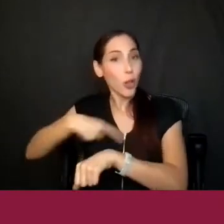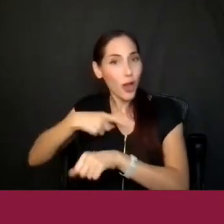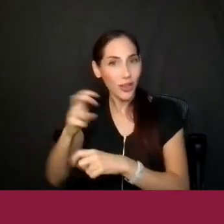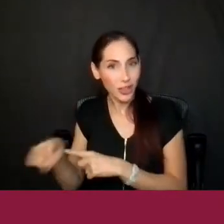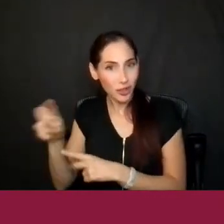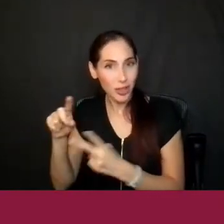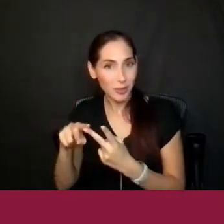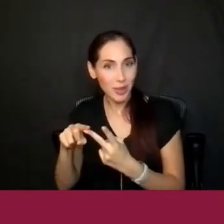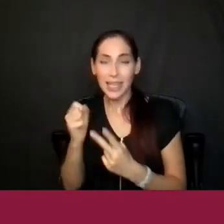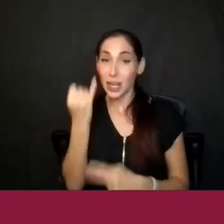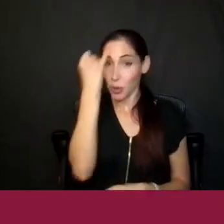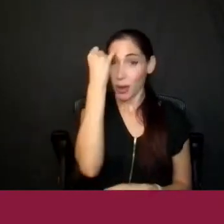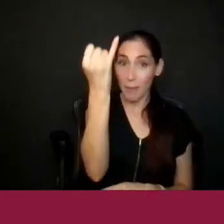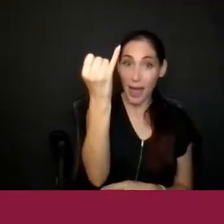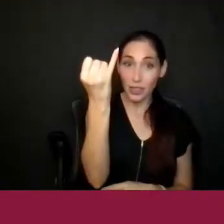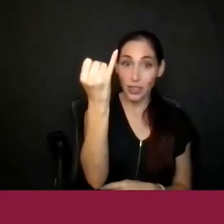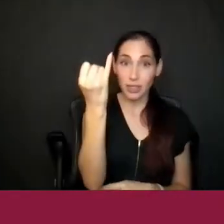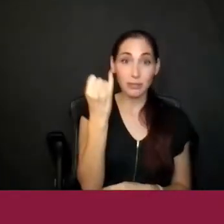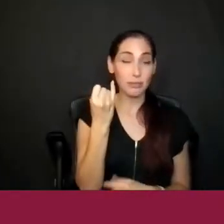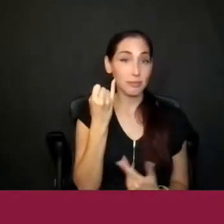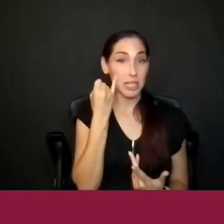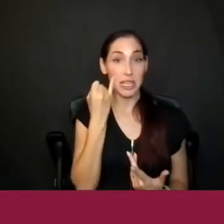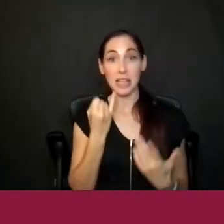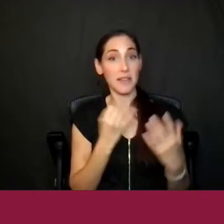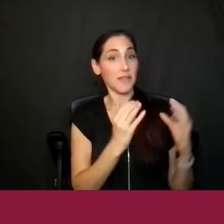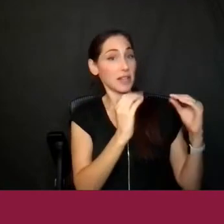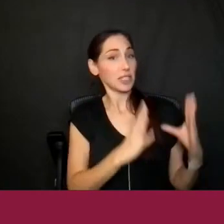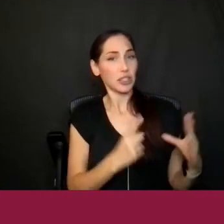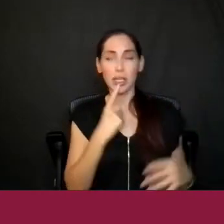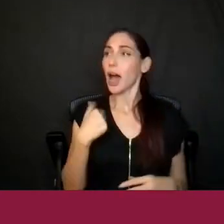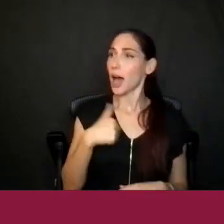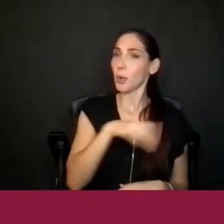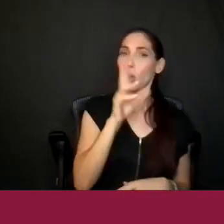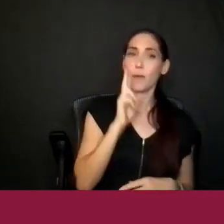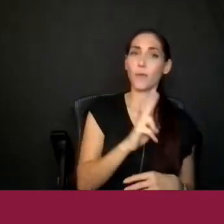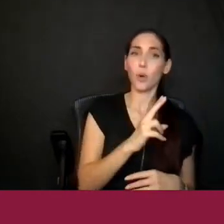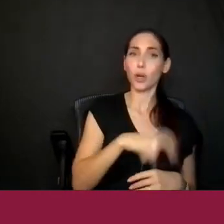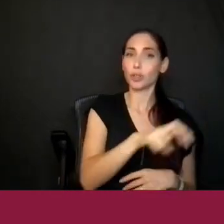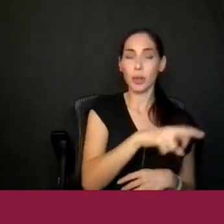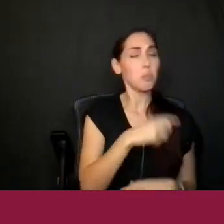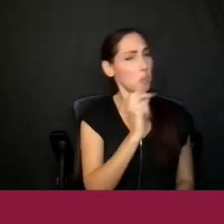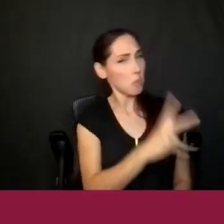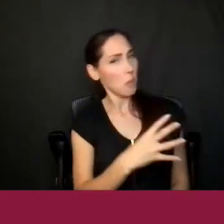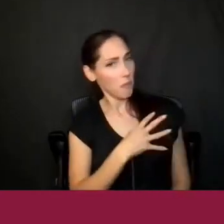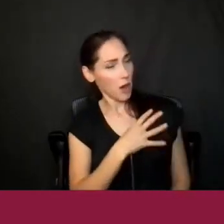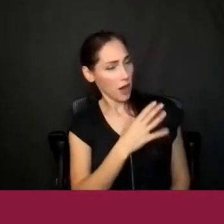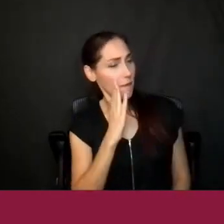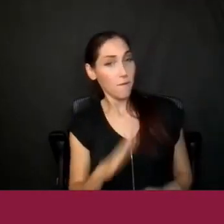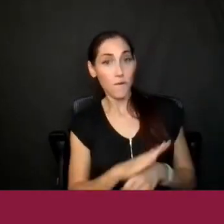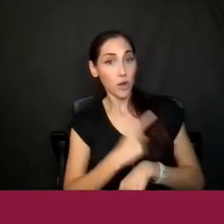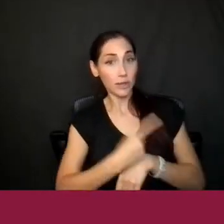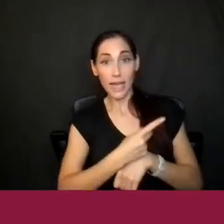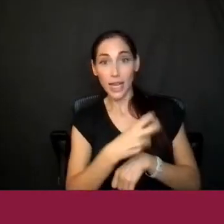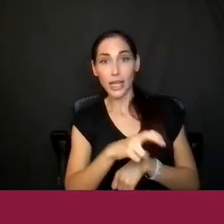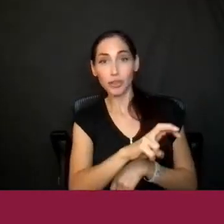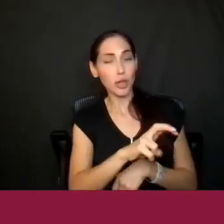Can you imagine telling an employee that they had a full-day trip and we have $20 to eat?